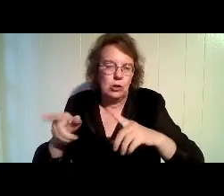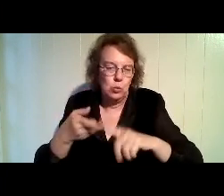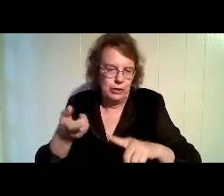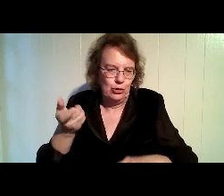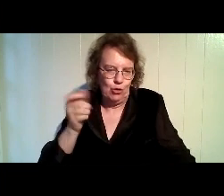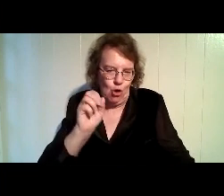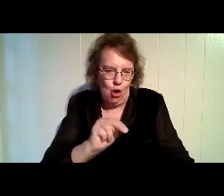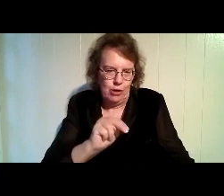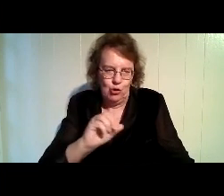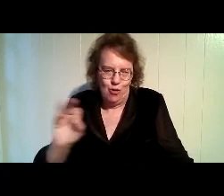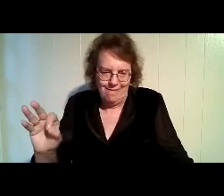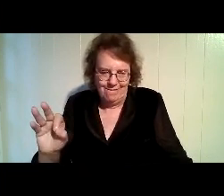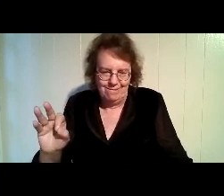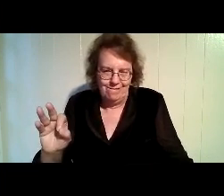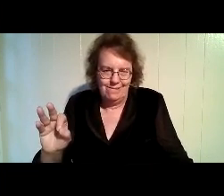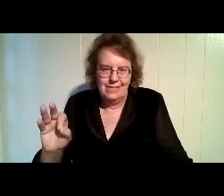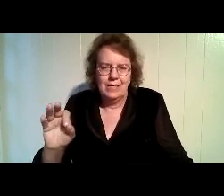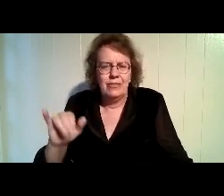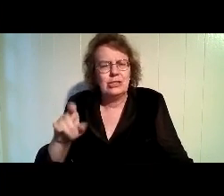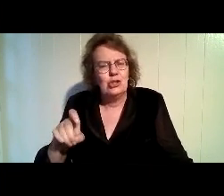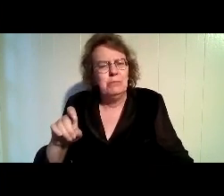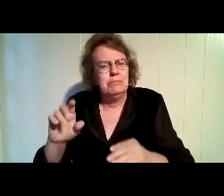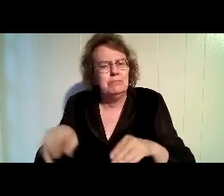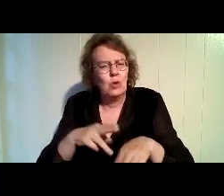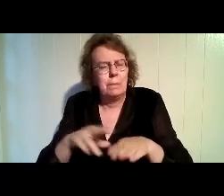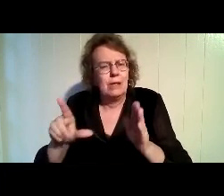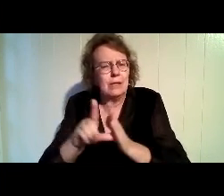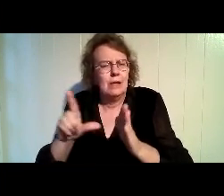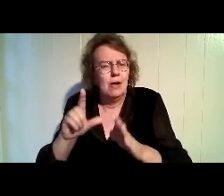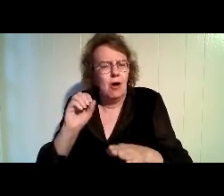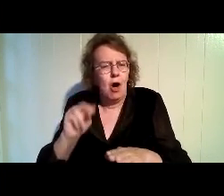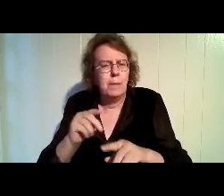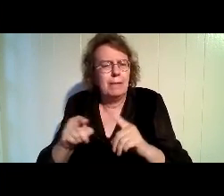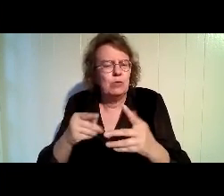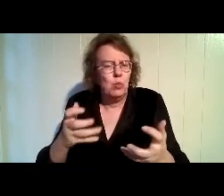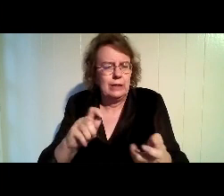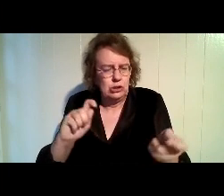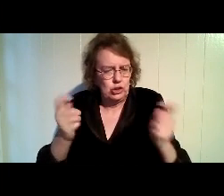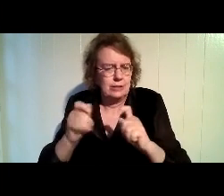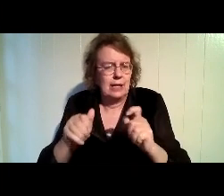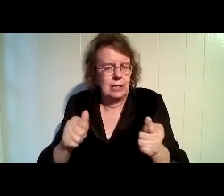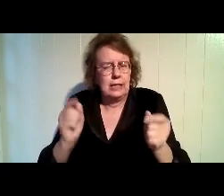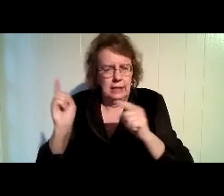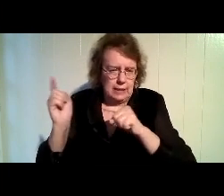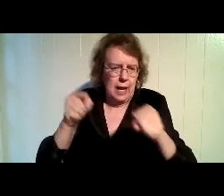on or off, those should be on by default. But if you wanted to change that, you can come here to change it.